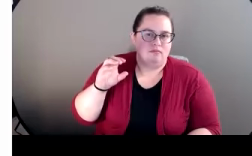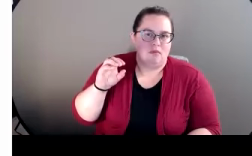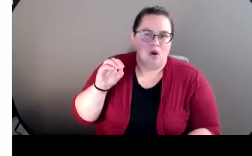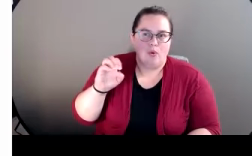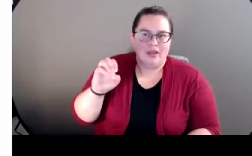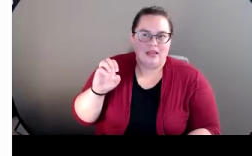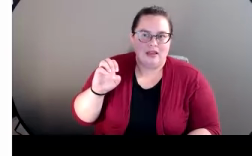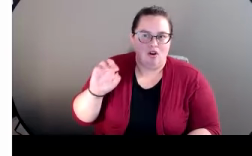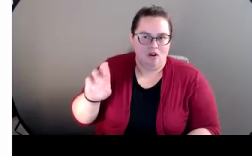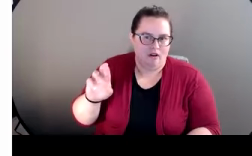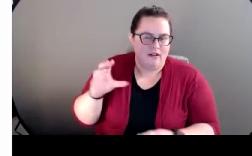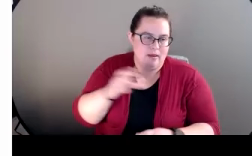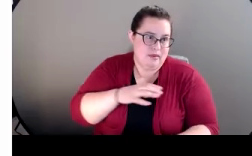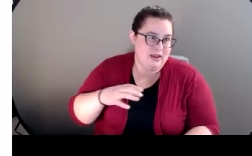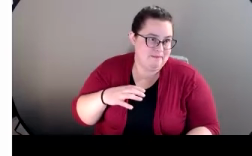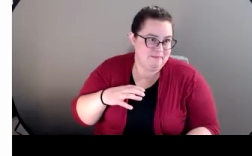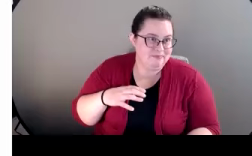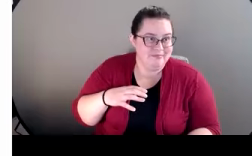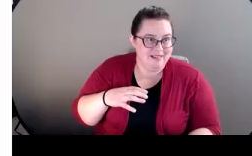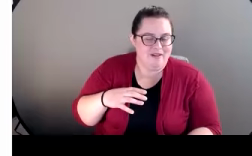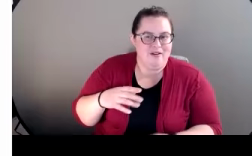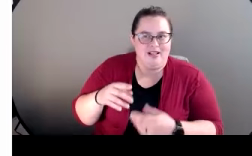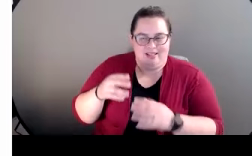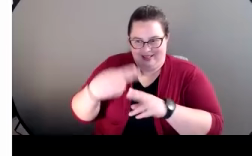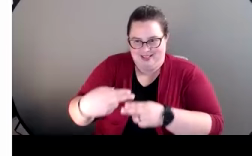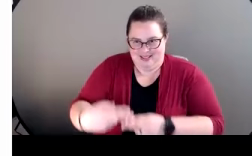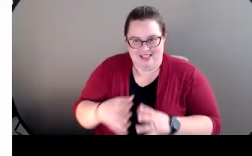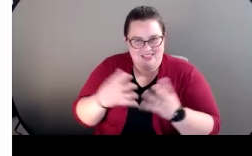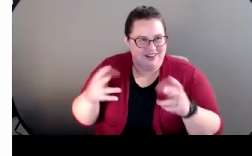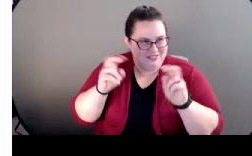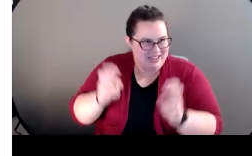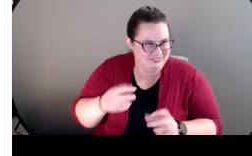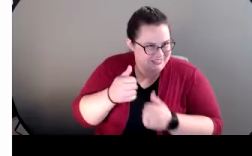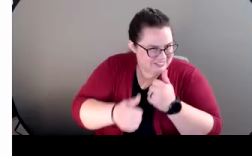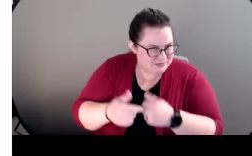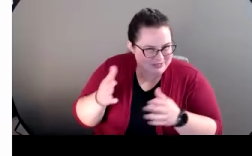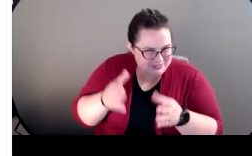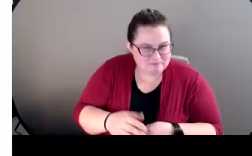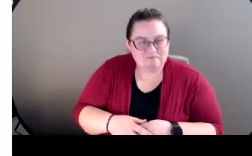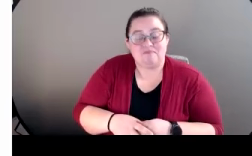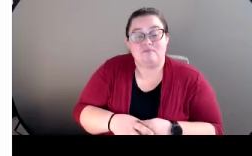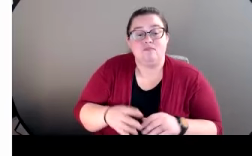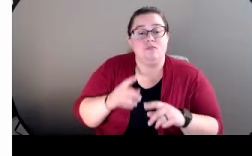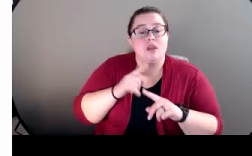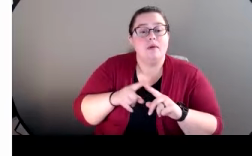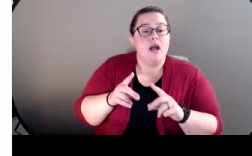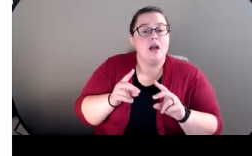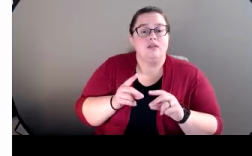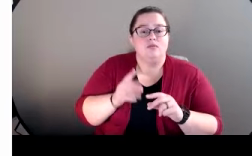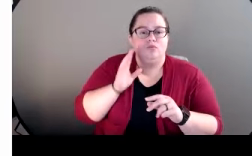This is what we have planned today. So, really quickly, I am going to, talk about what